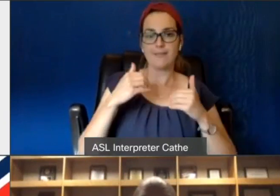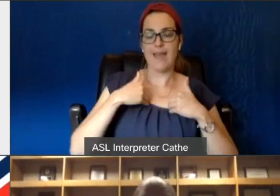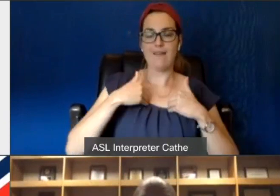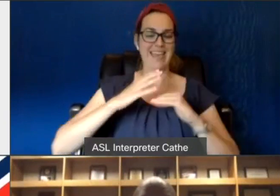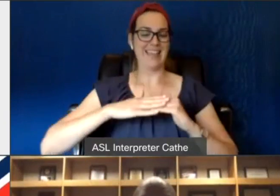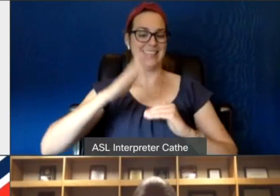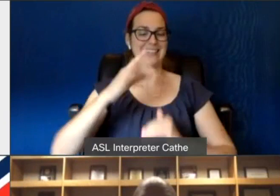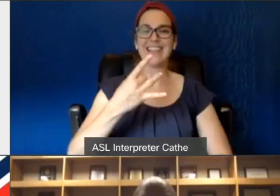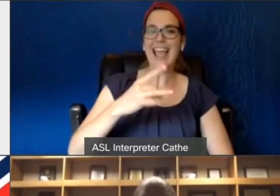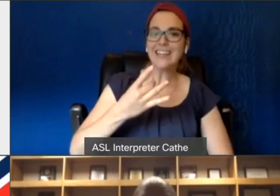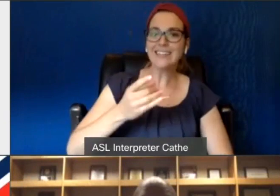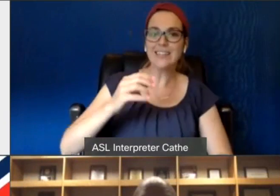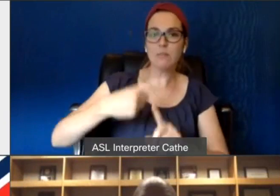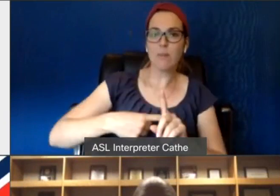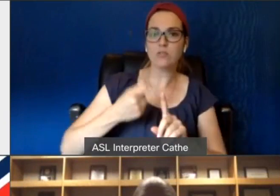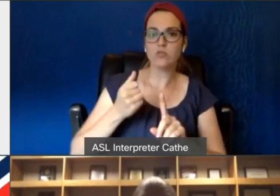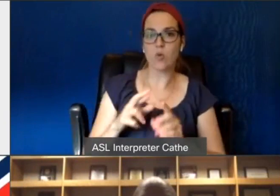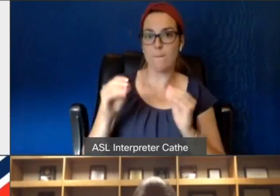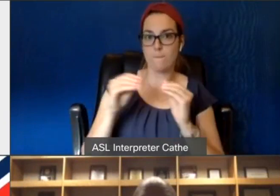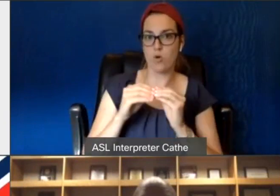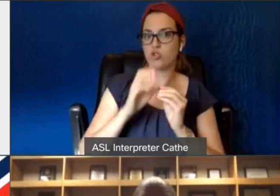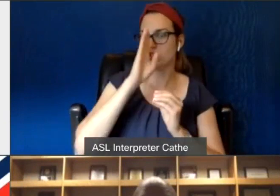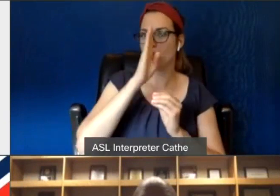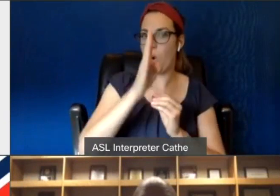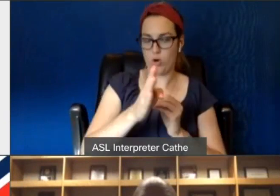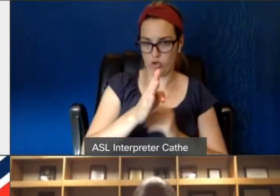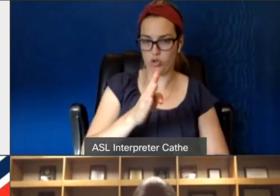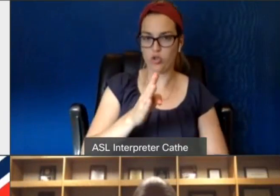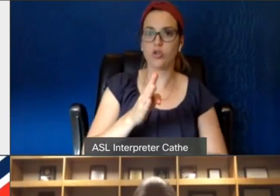or more clean as I like to say so in recovery.